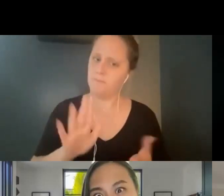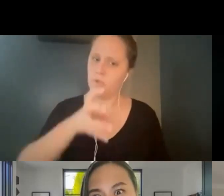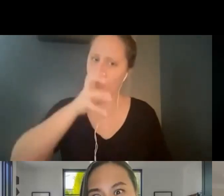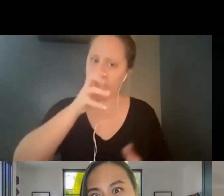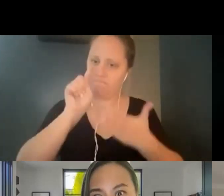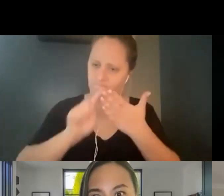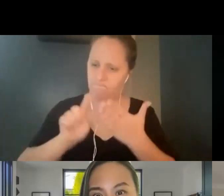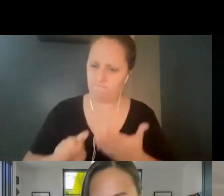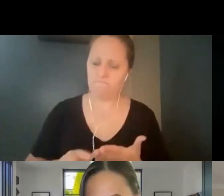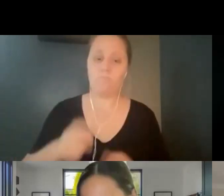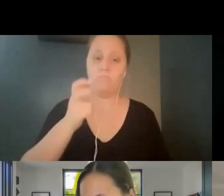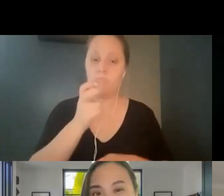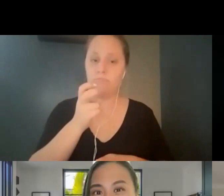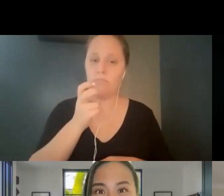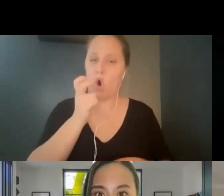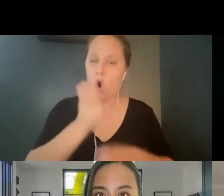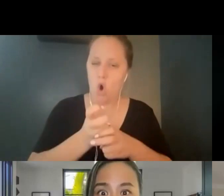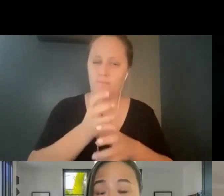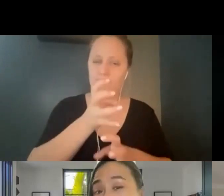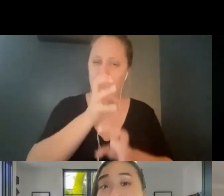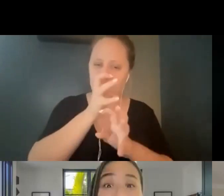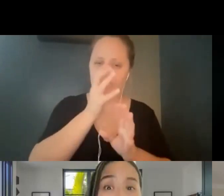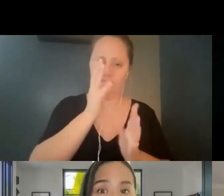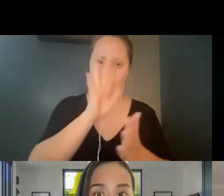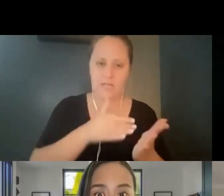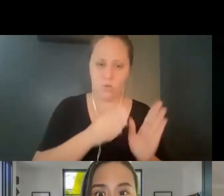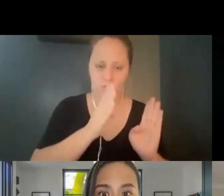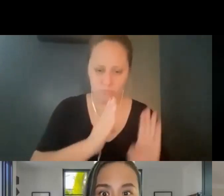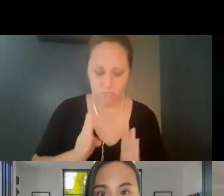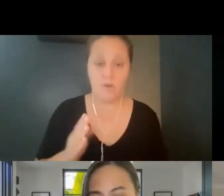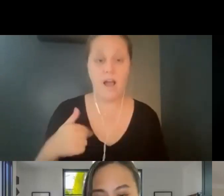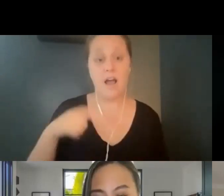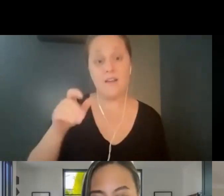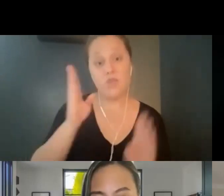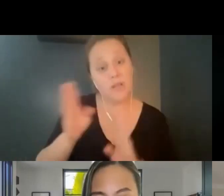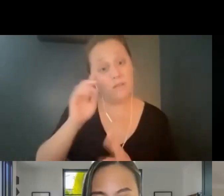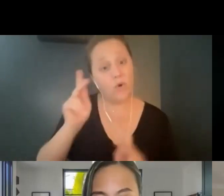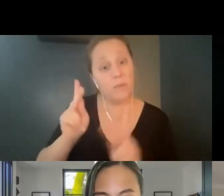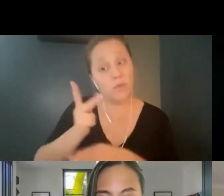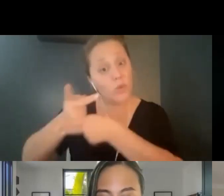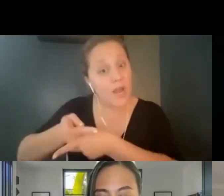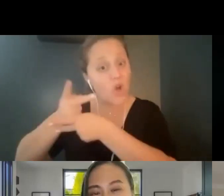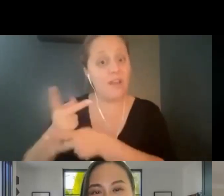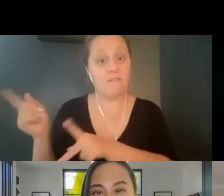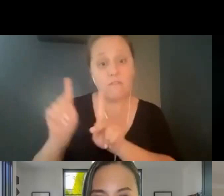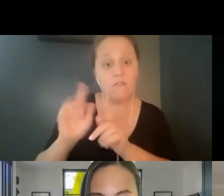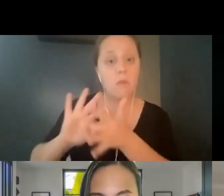and plan with my, you know, with my disability and I have to plan caregivers. I'm you know, it's not easy to maintain my life.